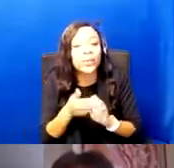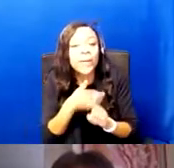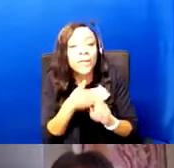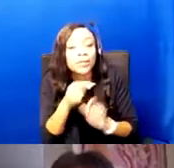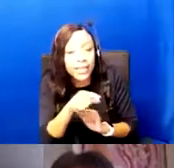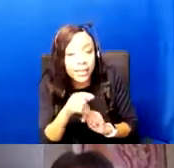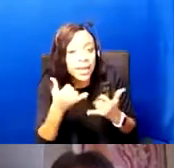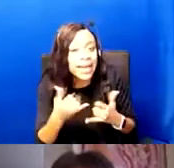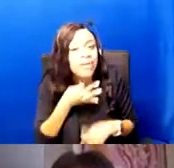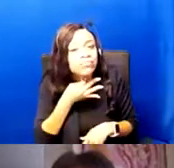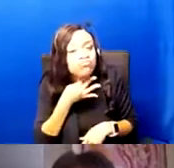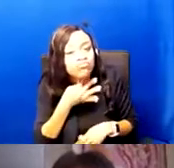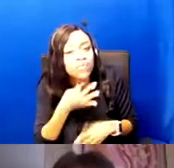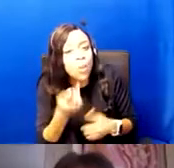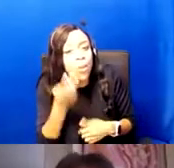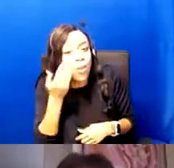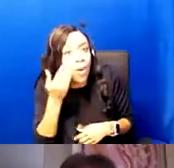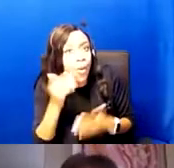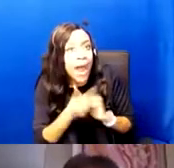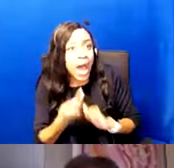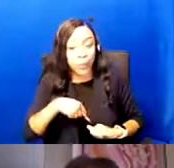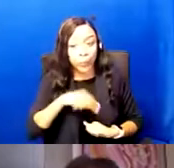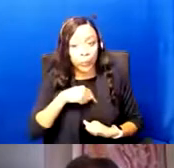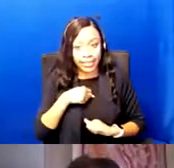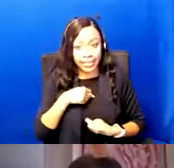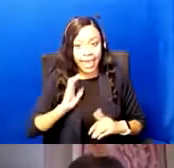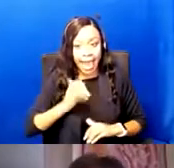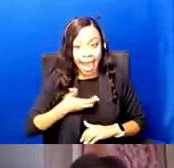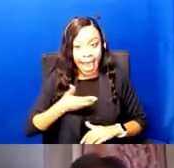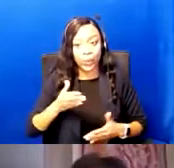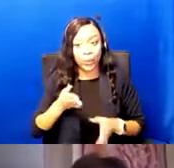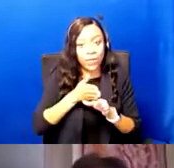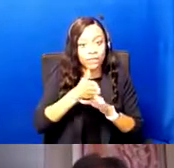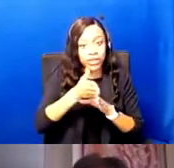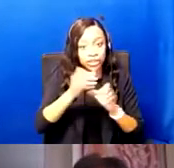and to see how we as a field can think together and react to.